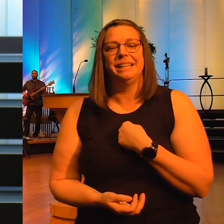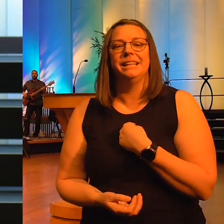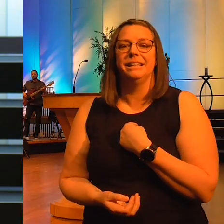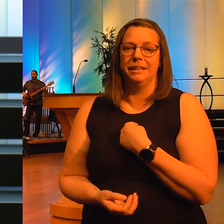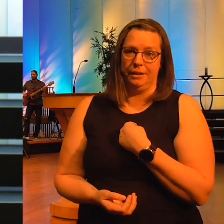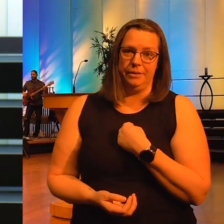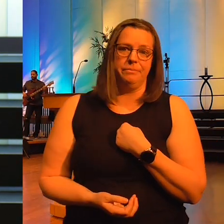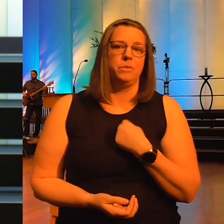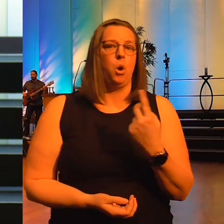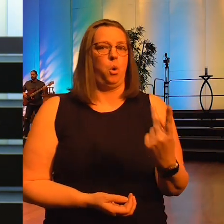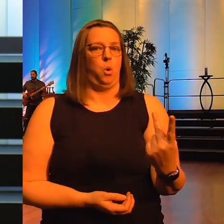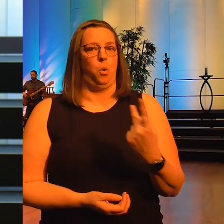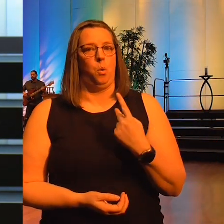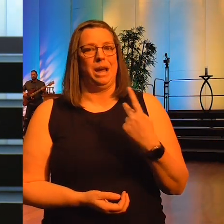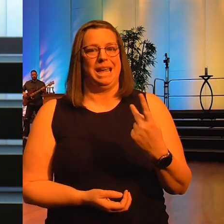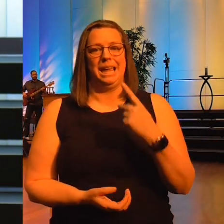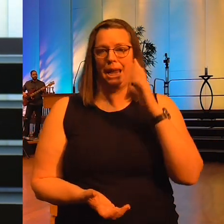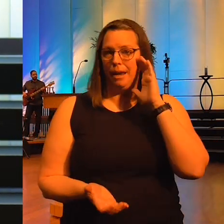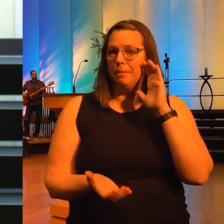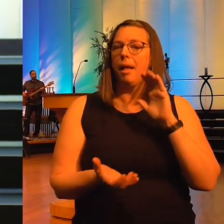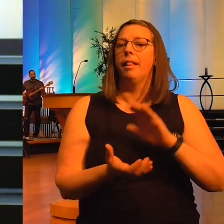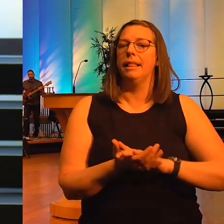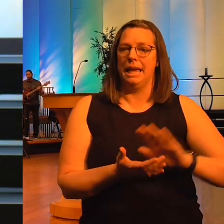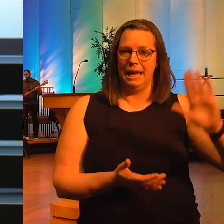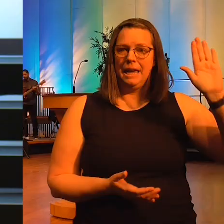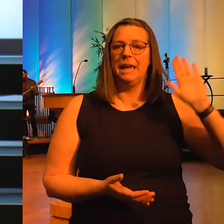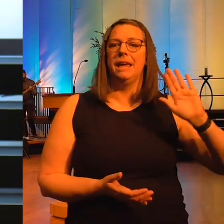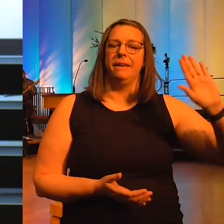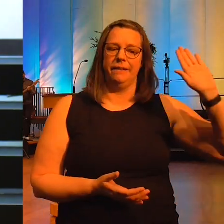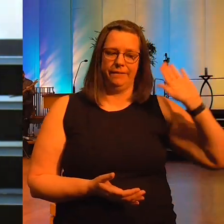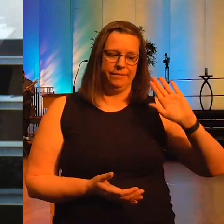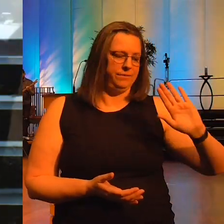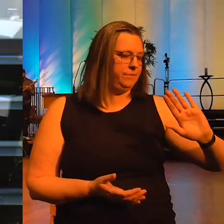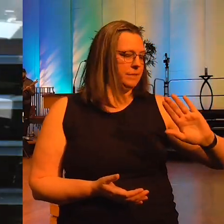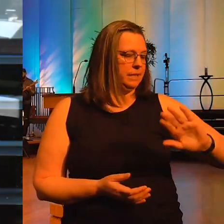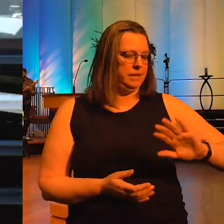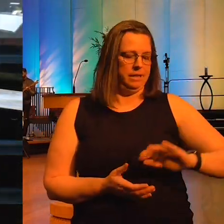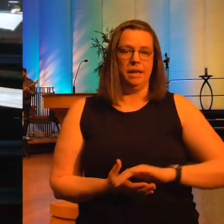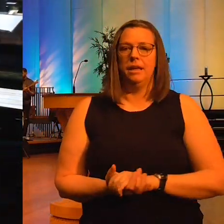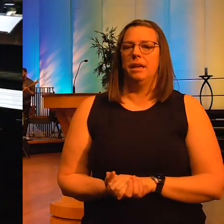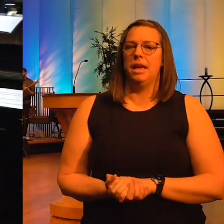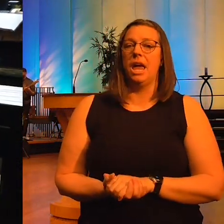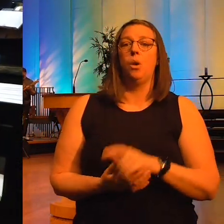believe it was a good thing